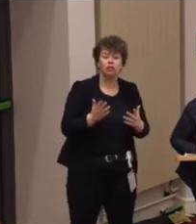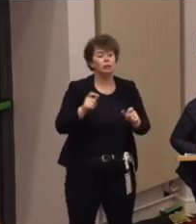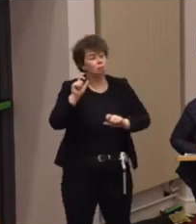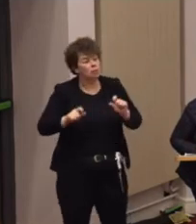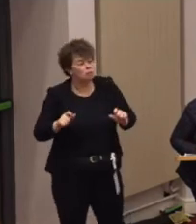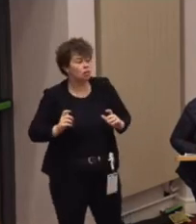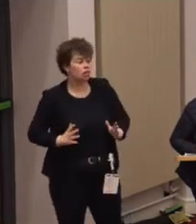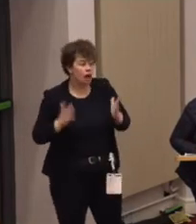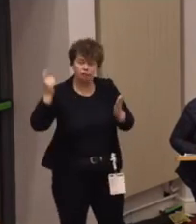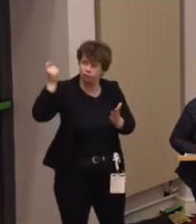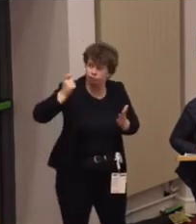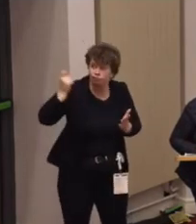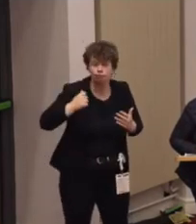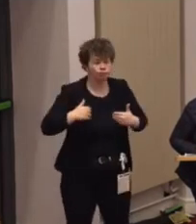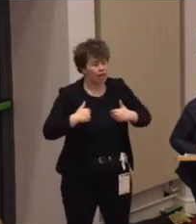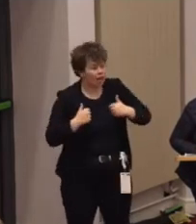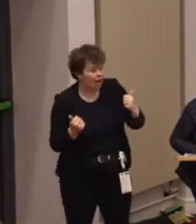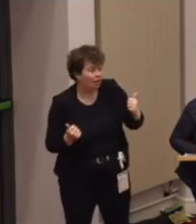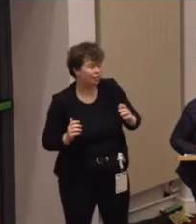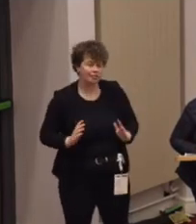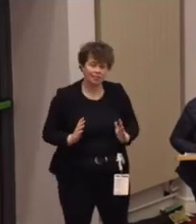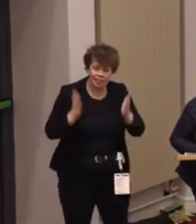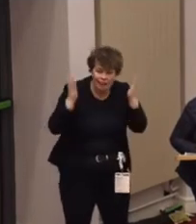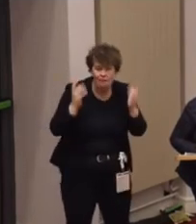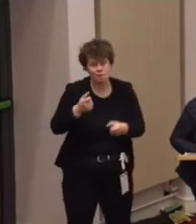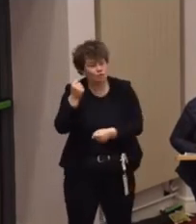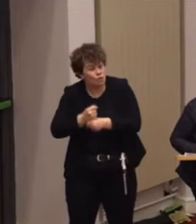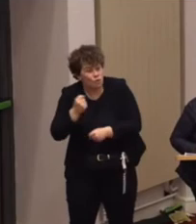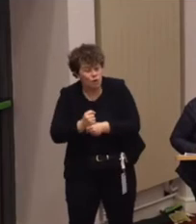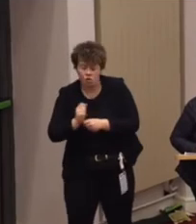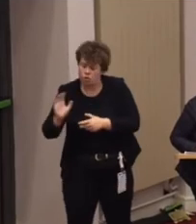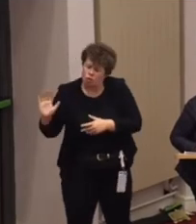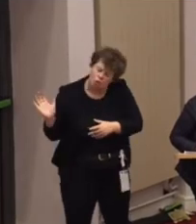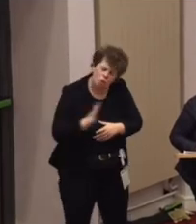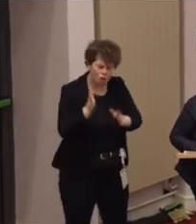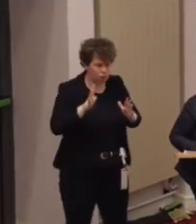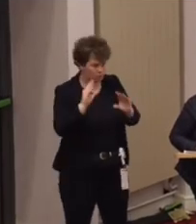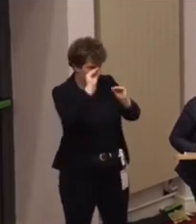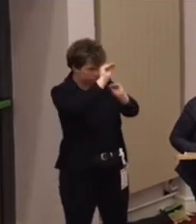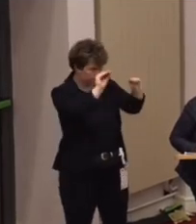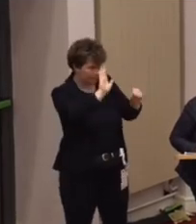health, employment, support system and other relevant stakeholders should be mainstreamed,